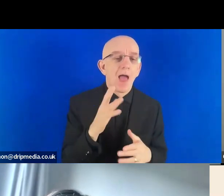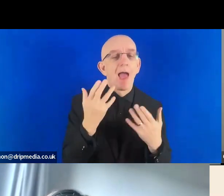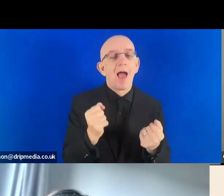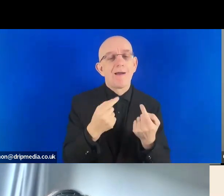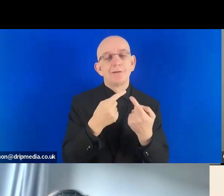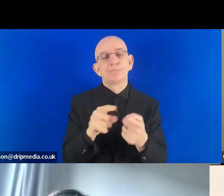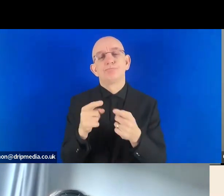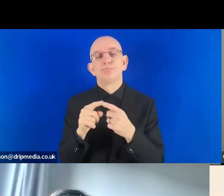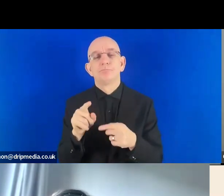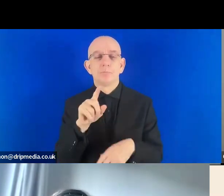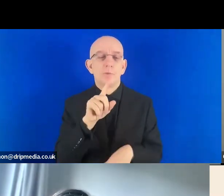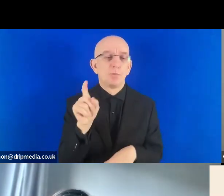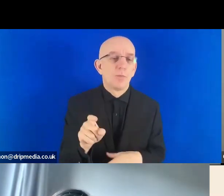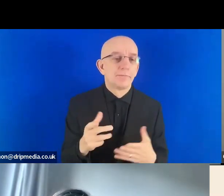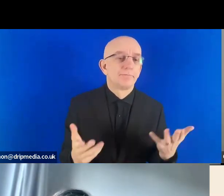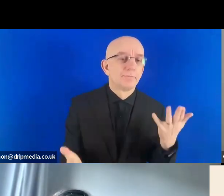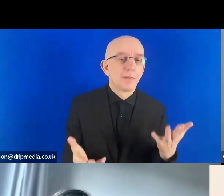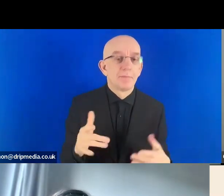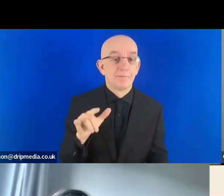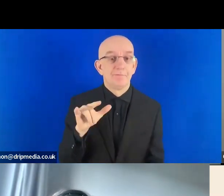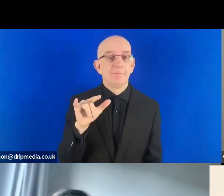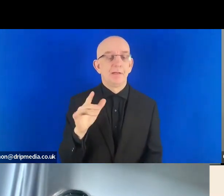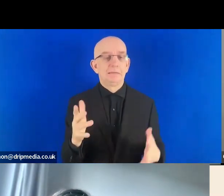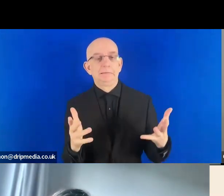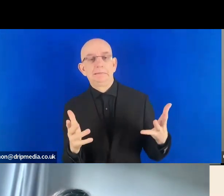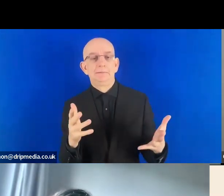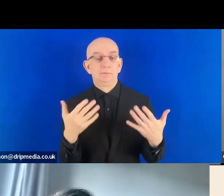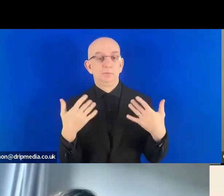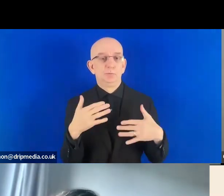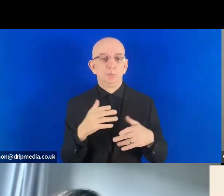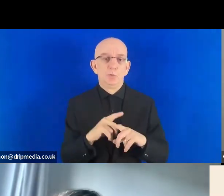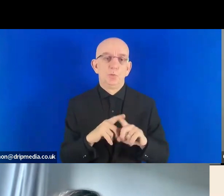But, yes, we encourage you to figure out your flights as well.